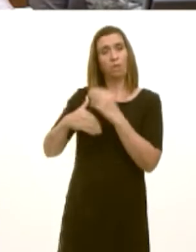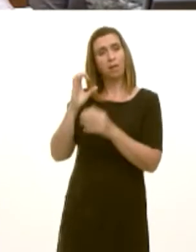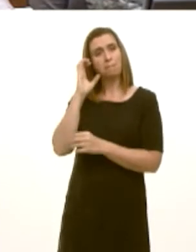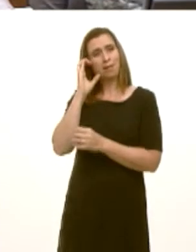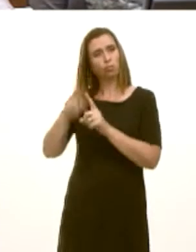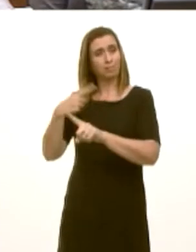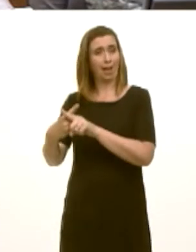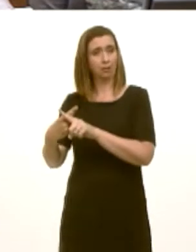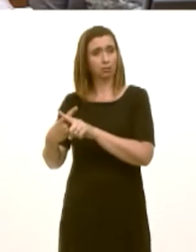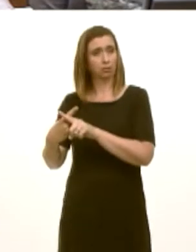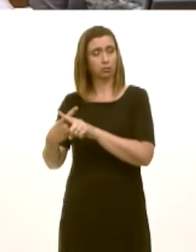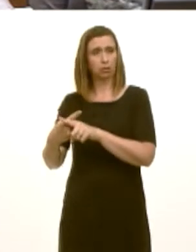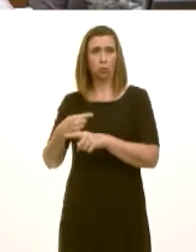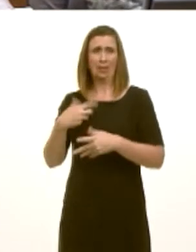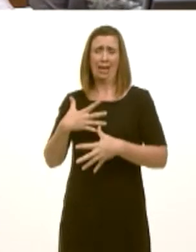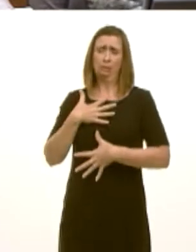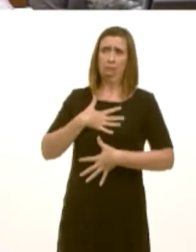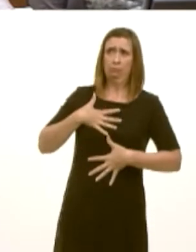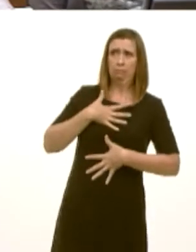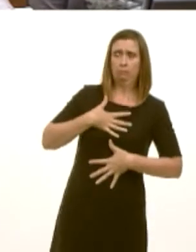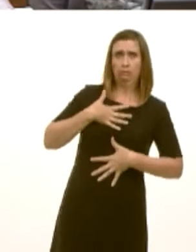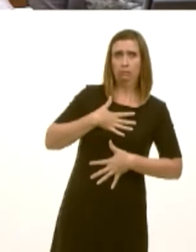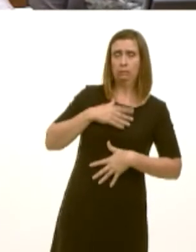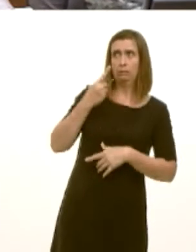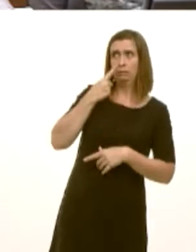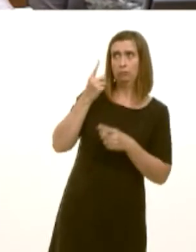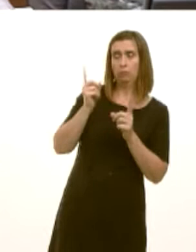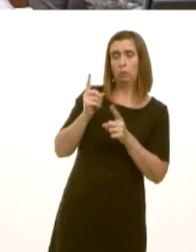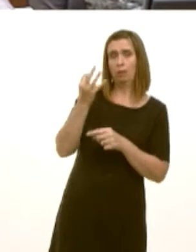We await with some trepidation the proposals that will come forward on 8 July.